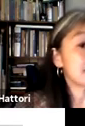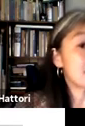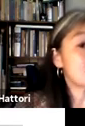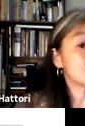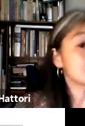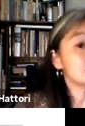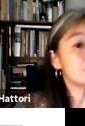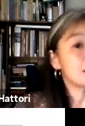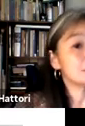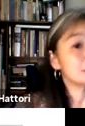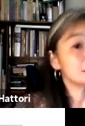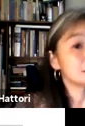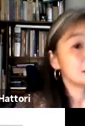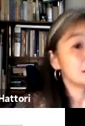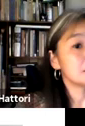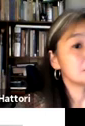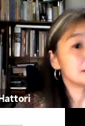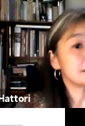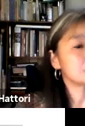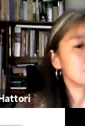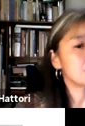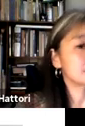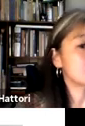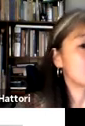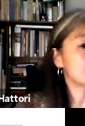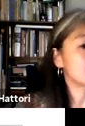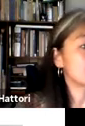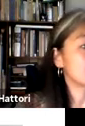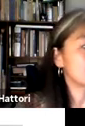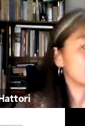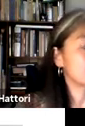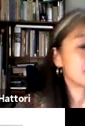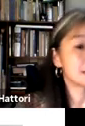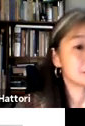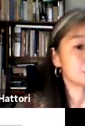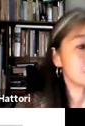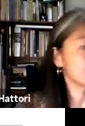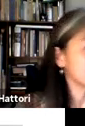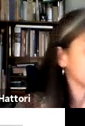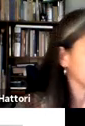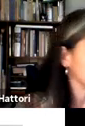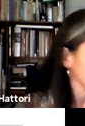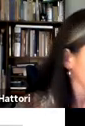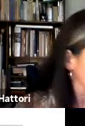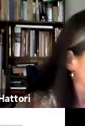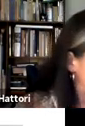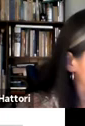would turn into cloth for chemo nose. And so you see in this picture the kimono she's wearing and I actually have one of her